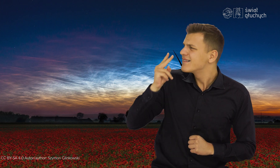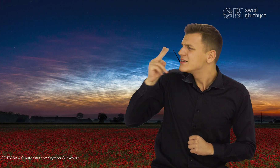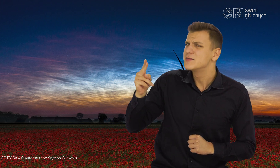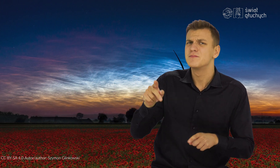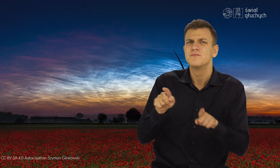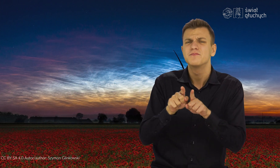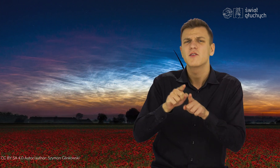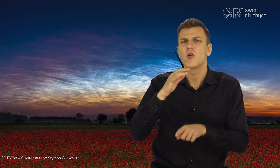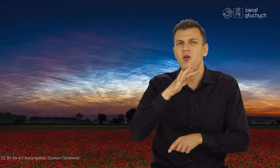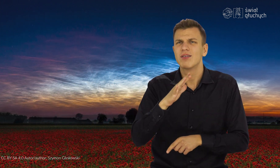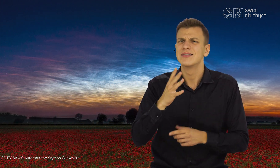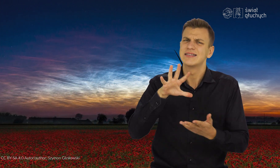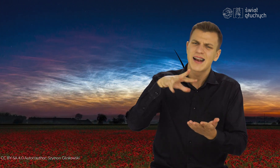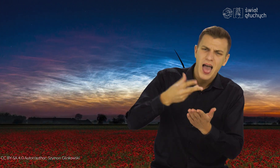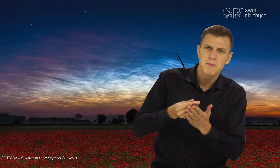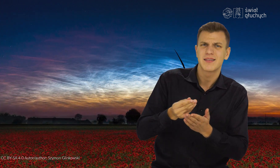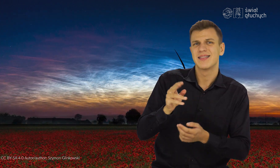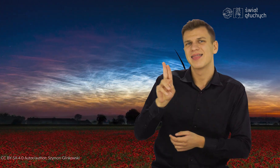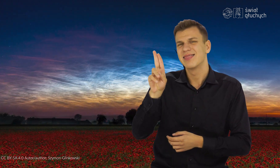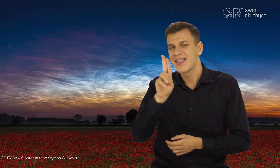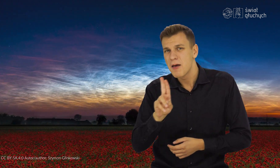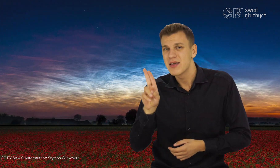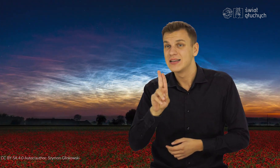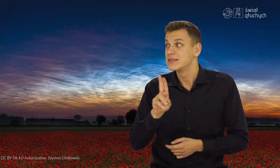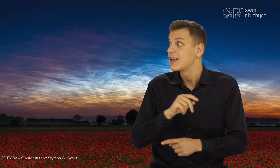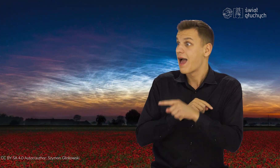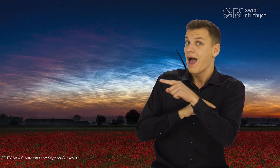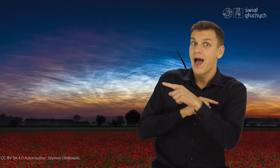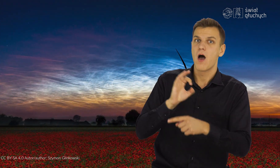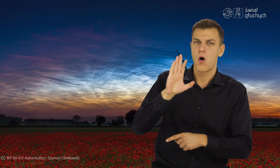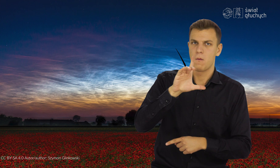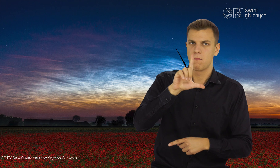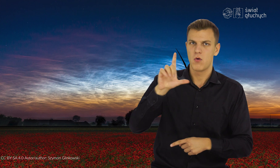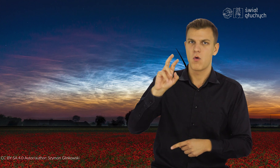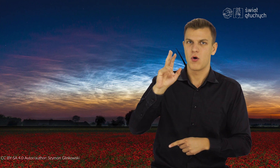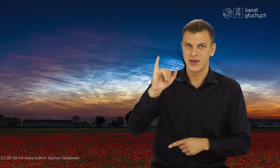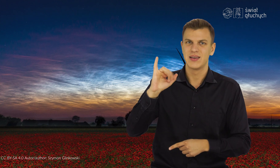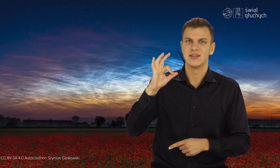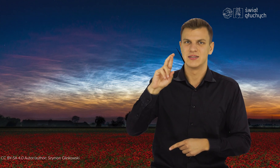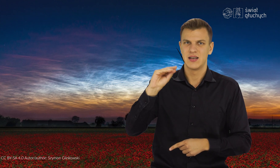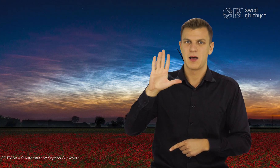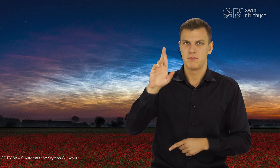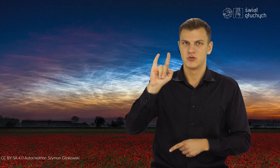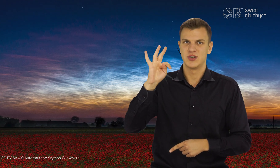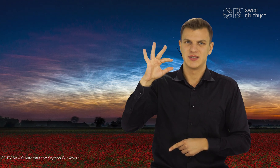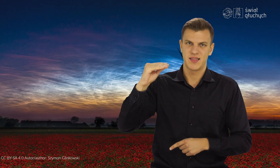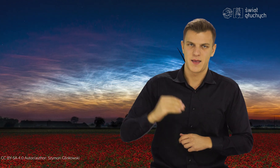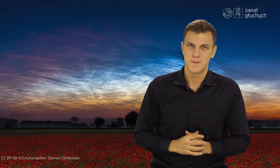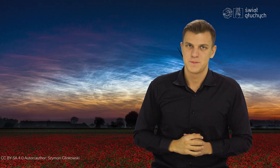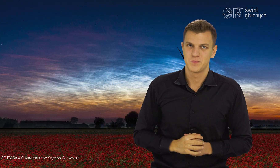Silver clouds are those silver-blue ones,